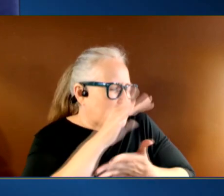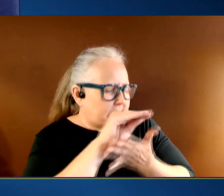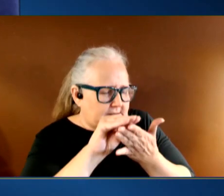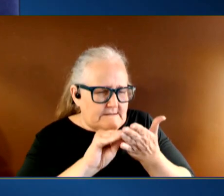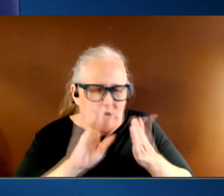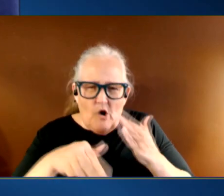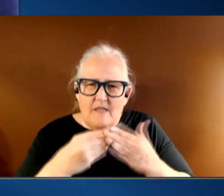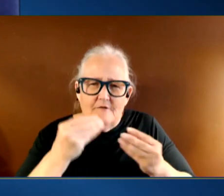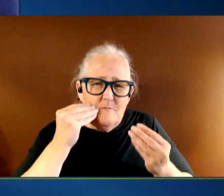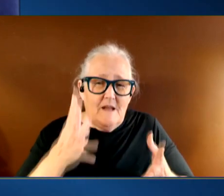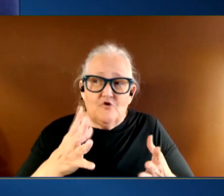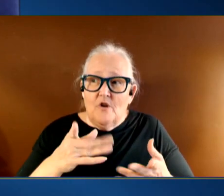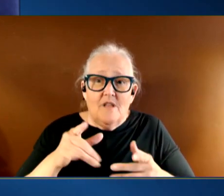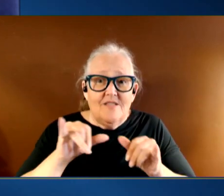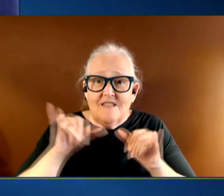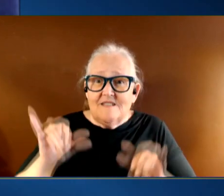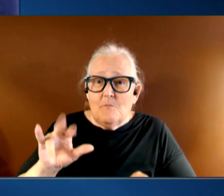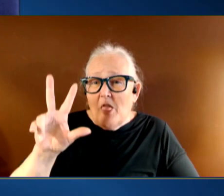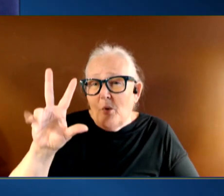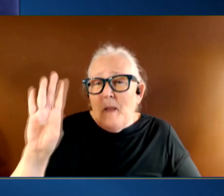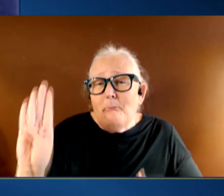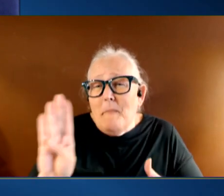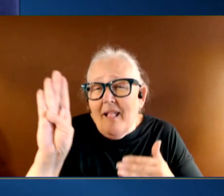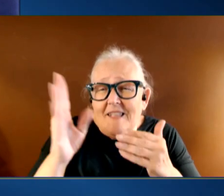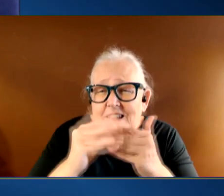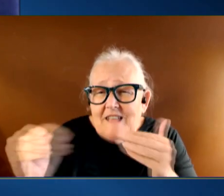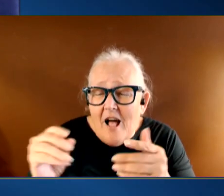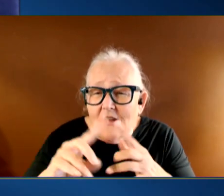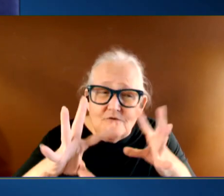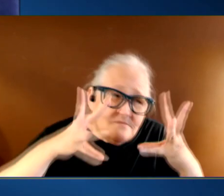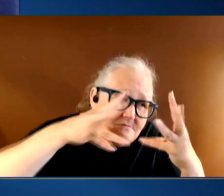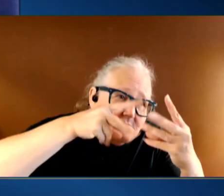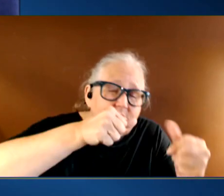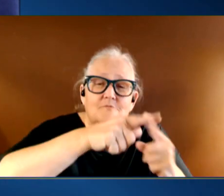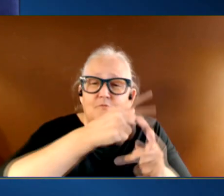billion a year to take care of us with sickle cell disease. And what's not captured, though,